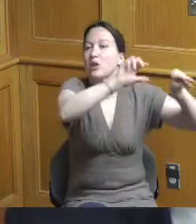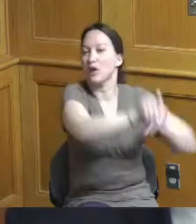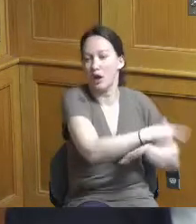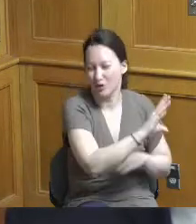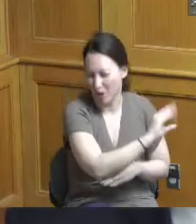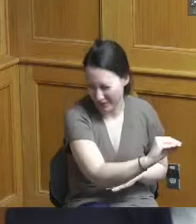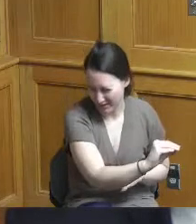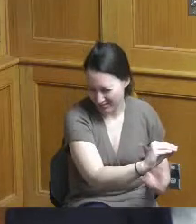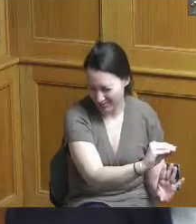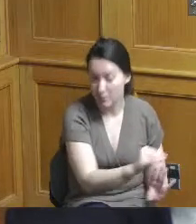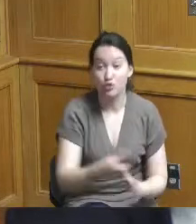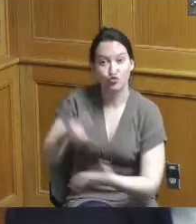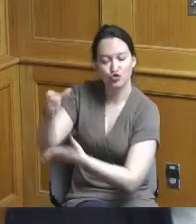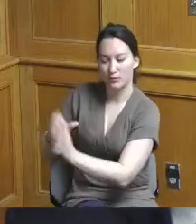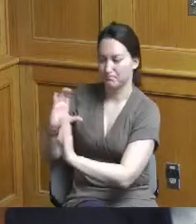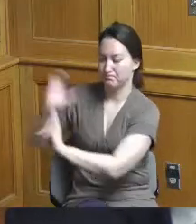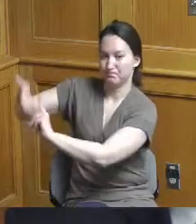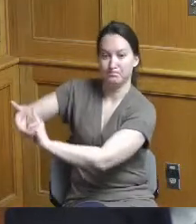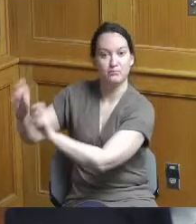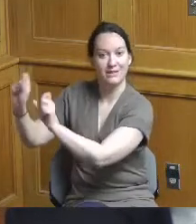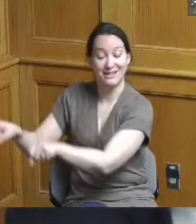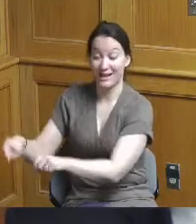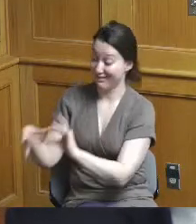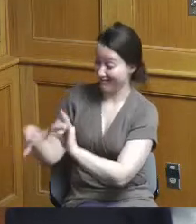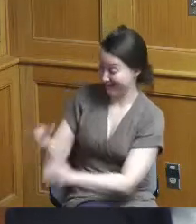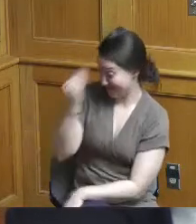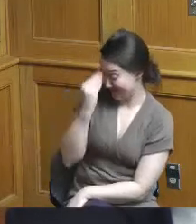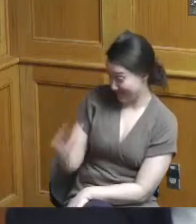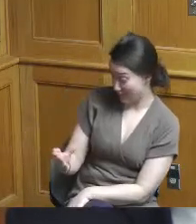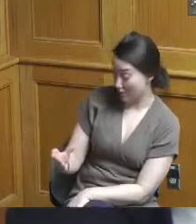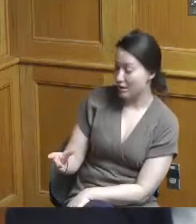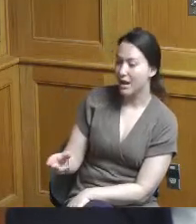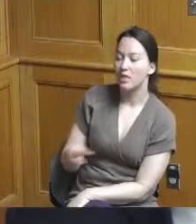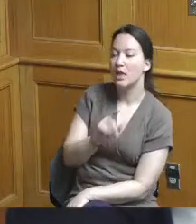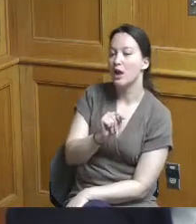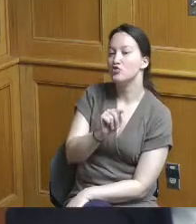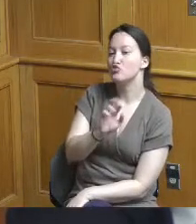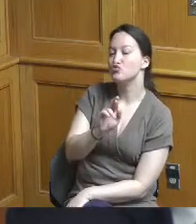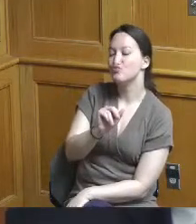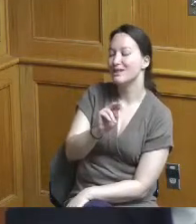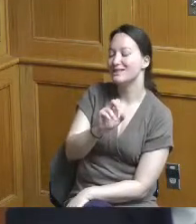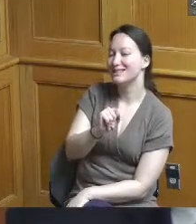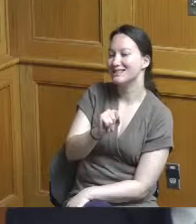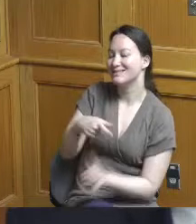charge the port with that and said that the transient occupancy tax would be the revenue